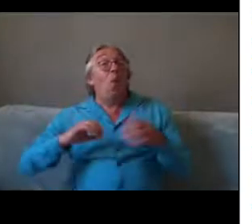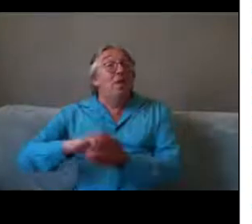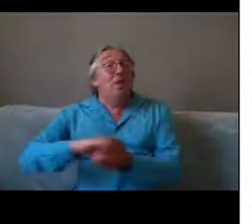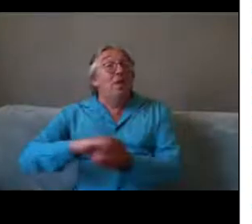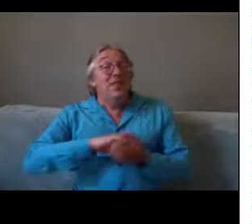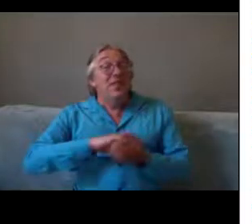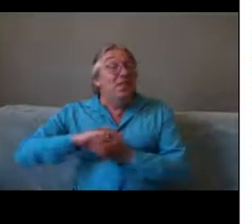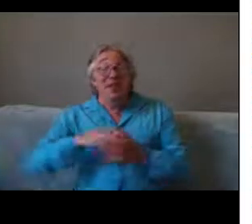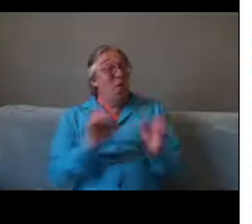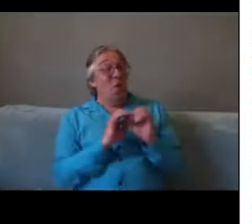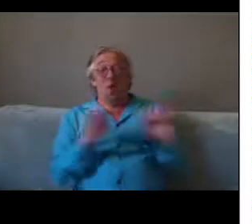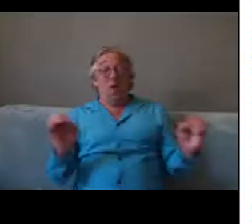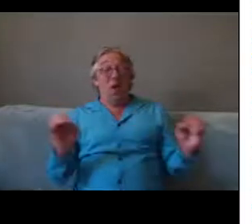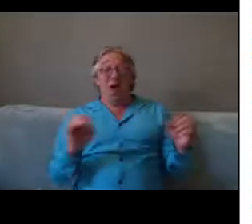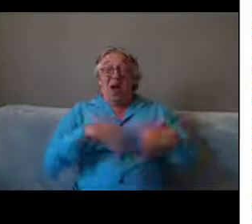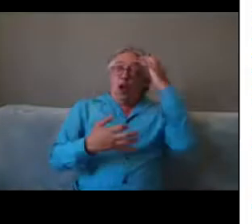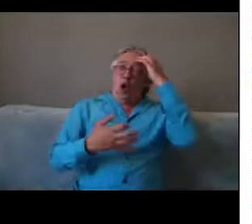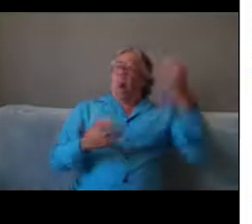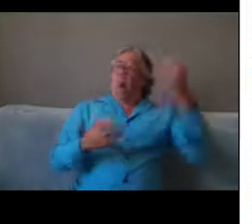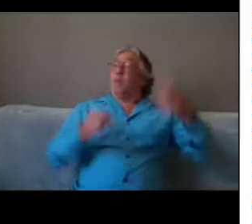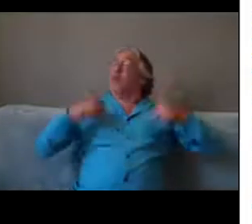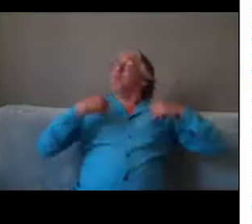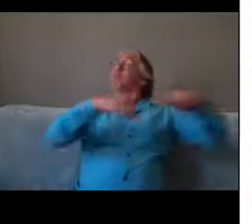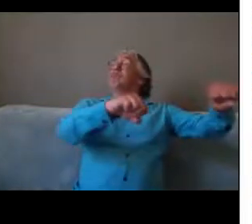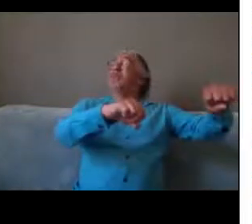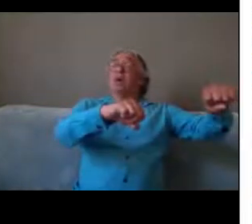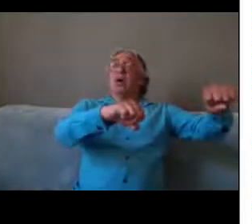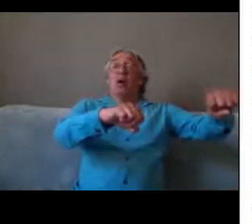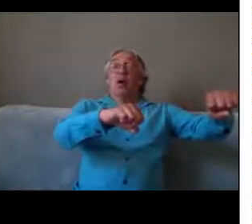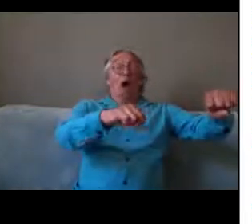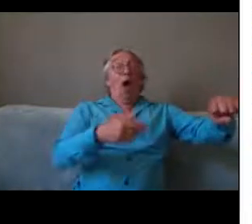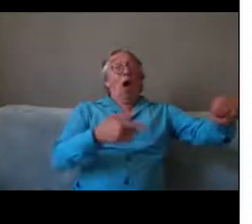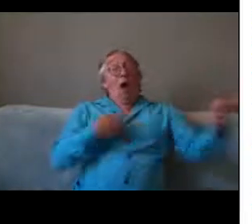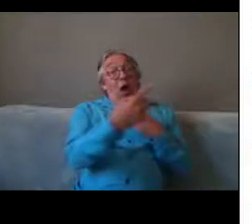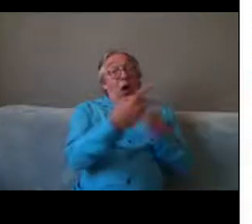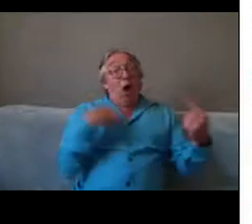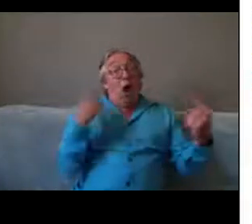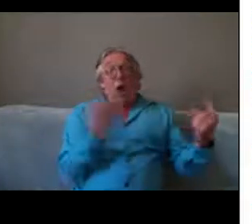today I see 82 participants are following the webinar,